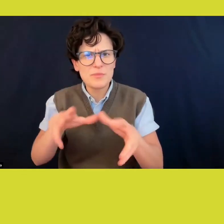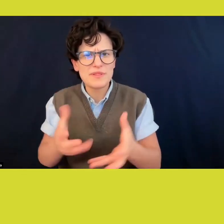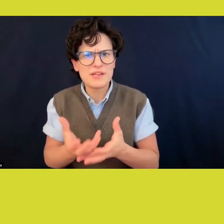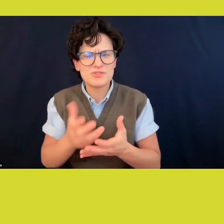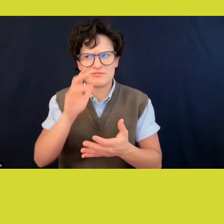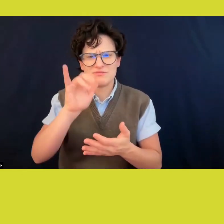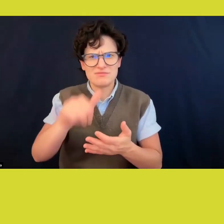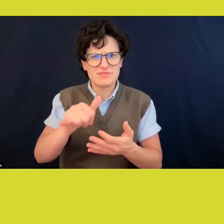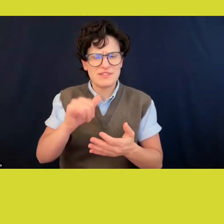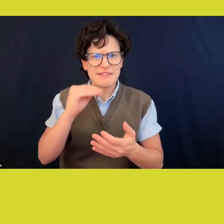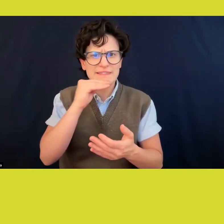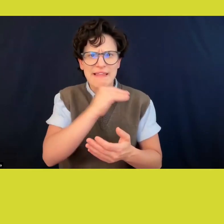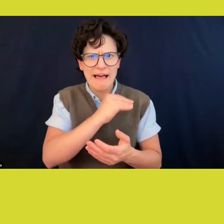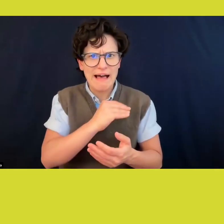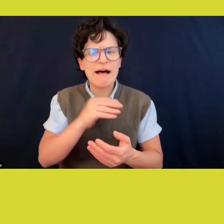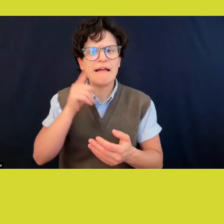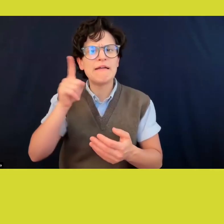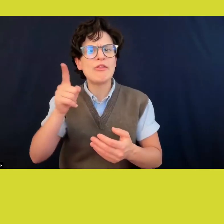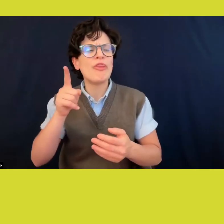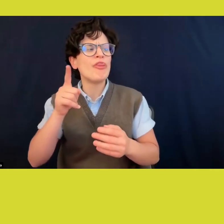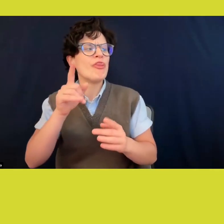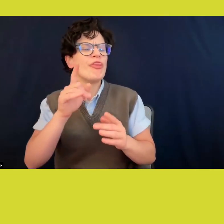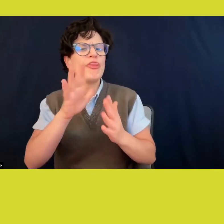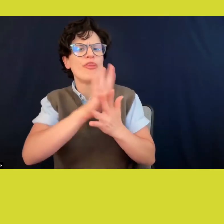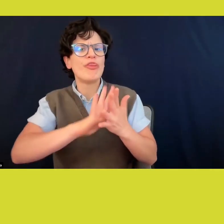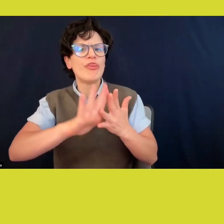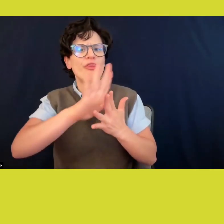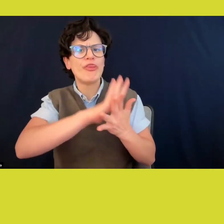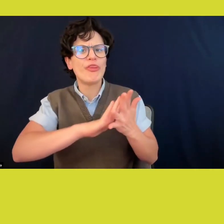purposefully misleading to go back to not investing in